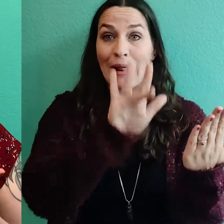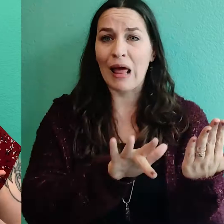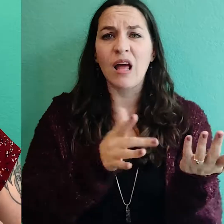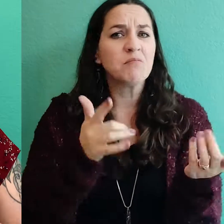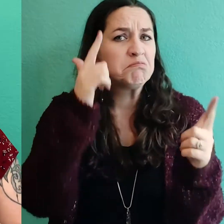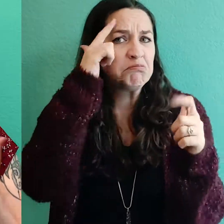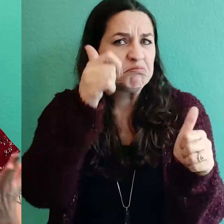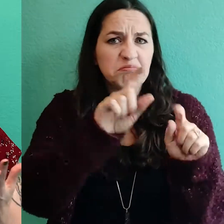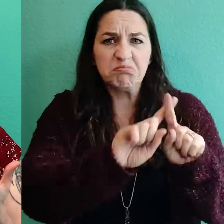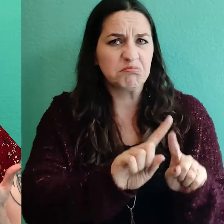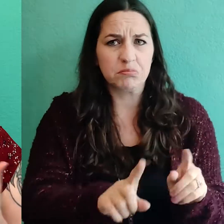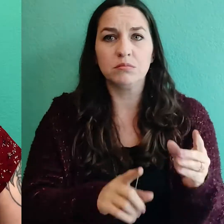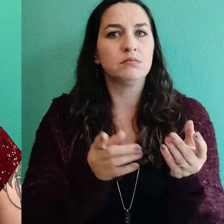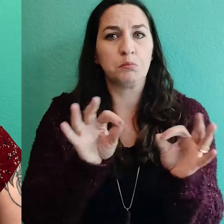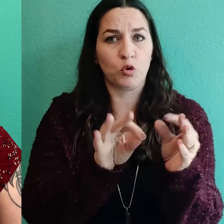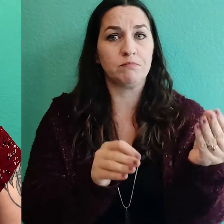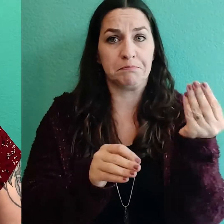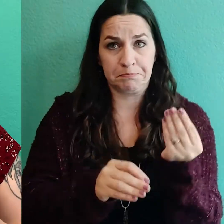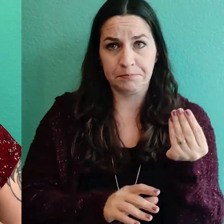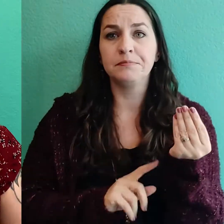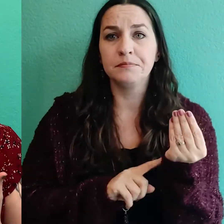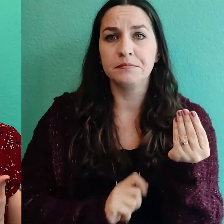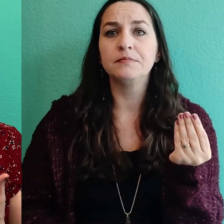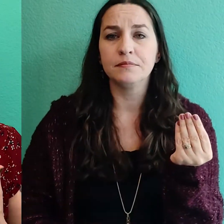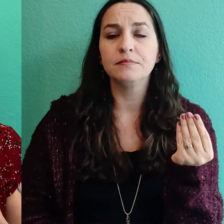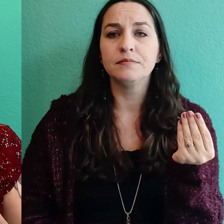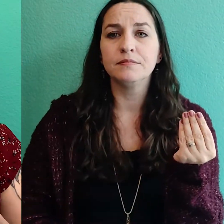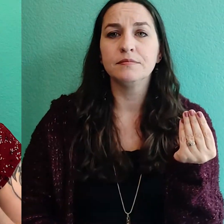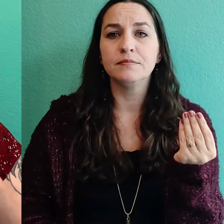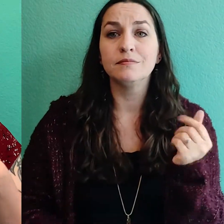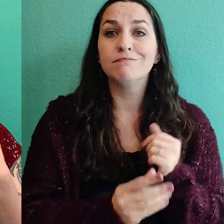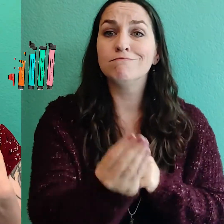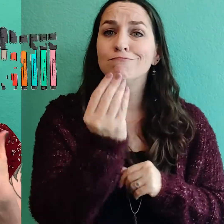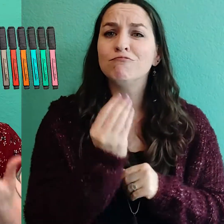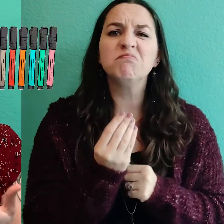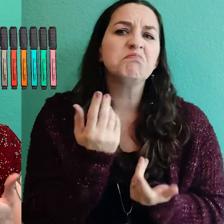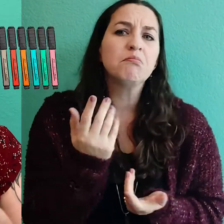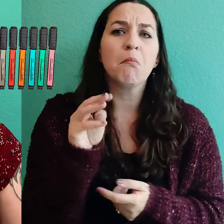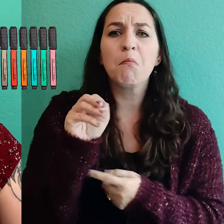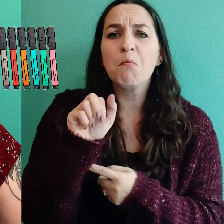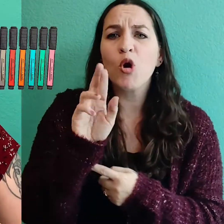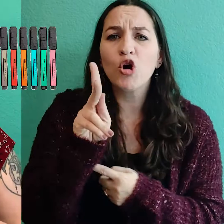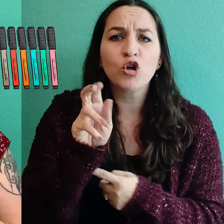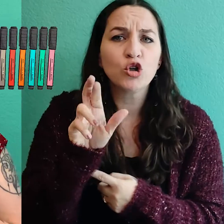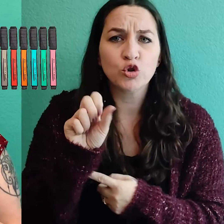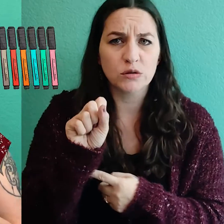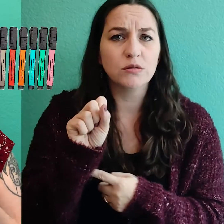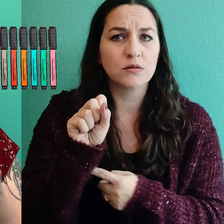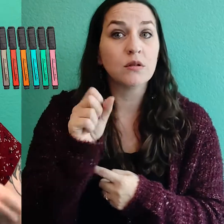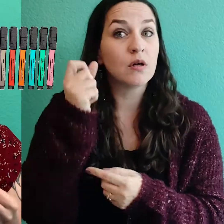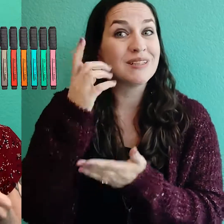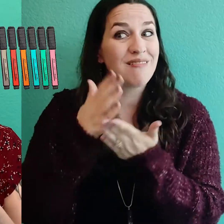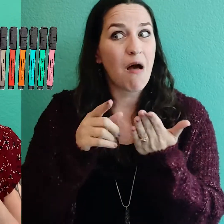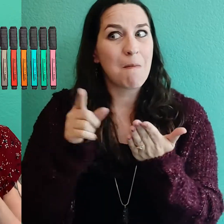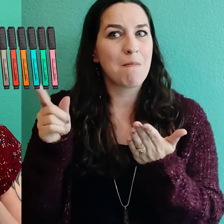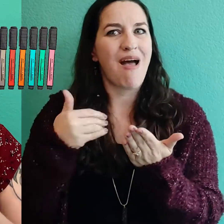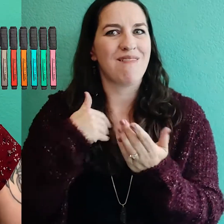or blank book, any of those kinds of things are fine. I would suggest a set of markers that are made for paper so that they don't bleed